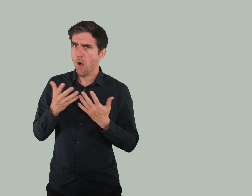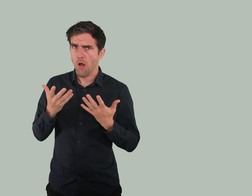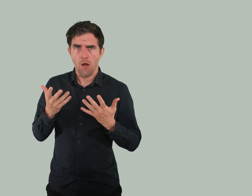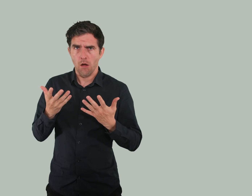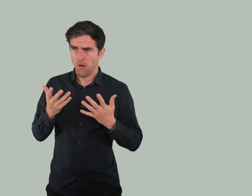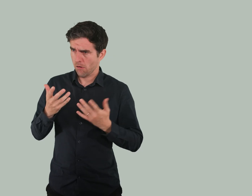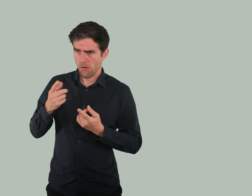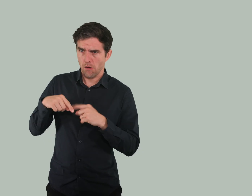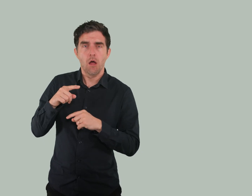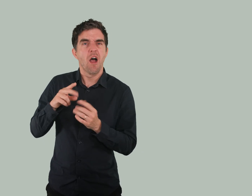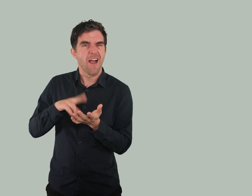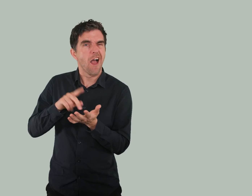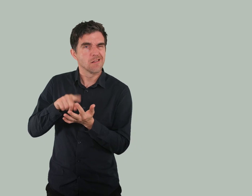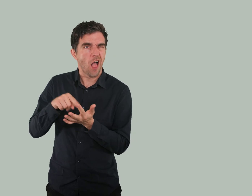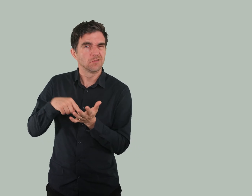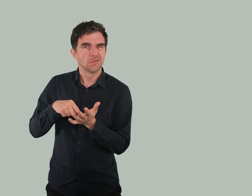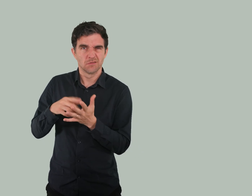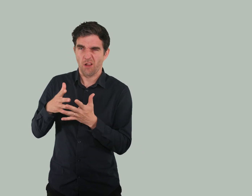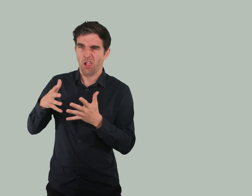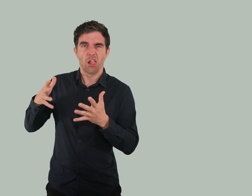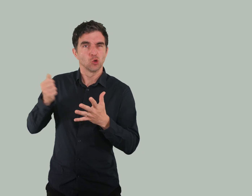a much larger rise in the NEET rate.